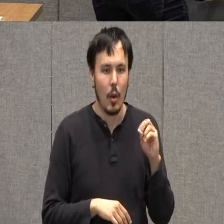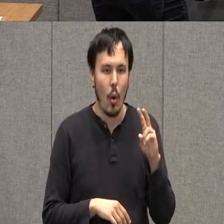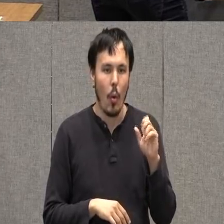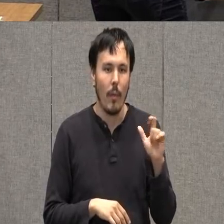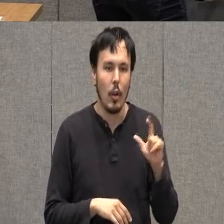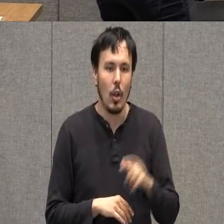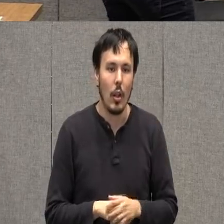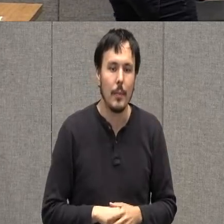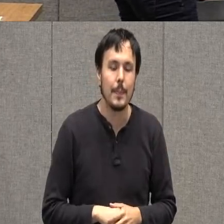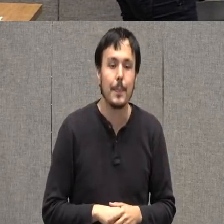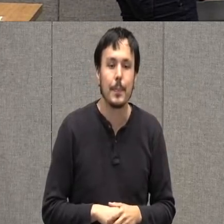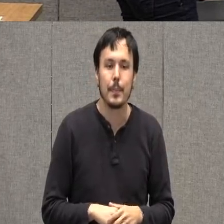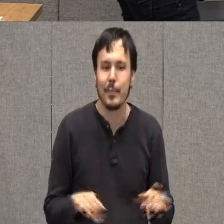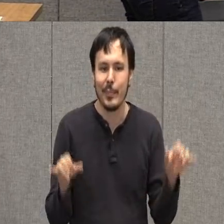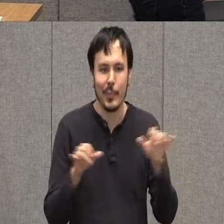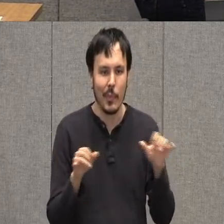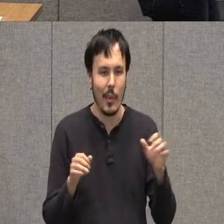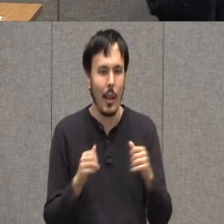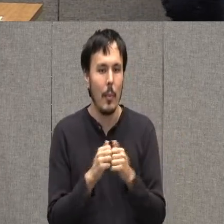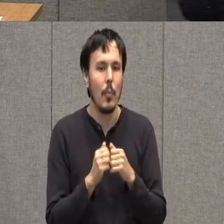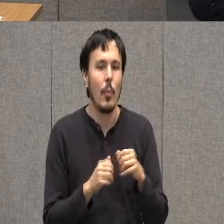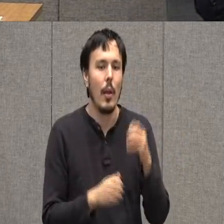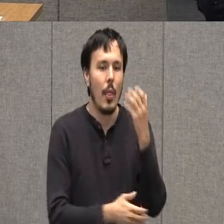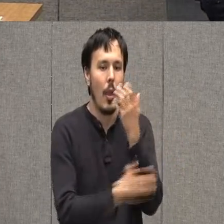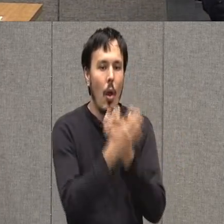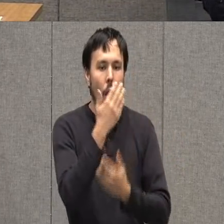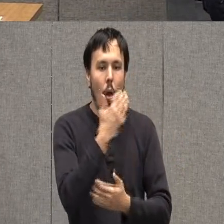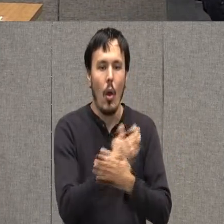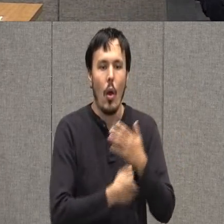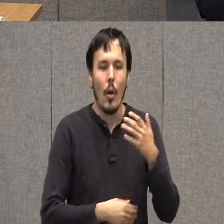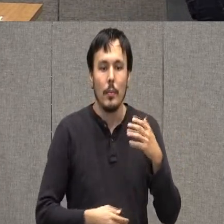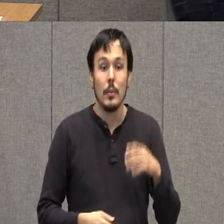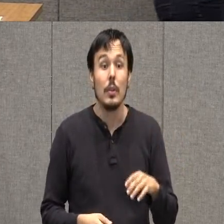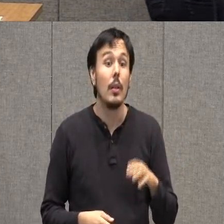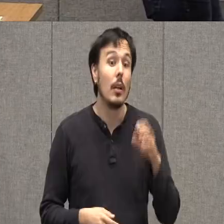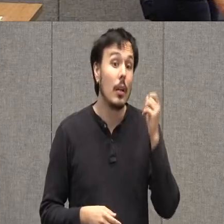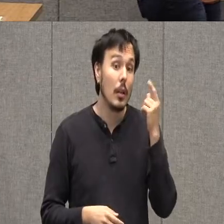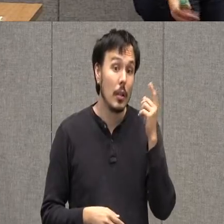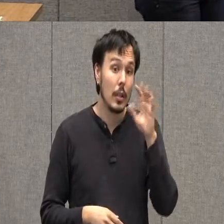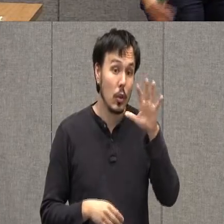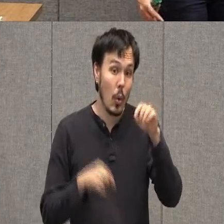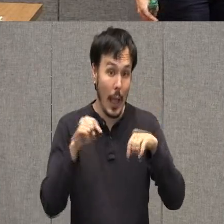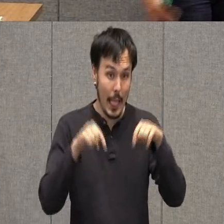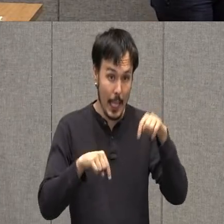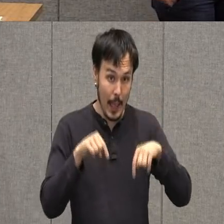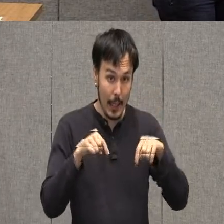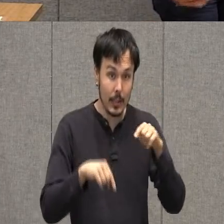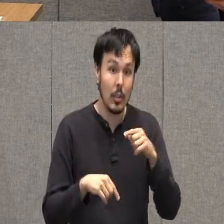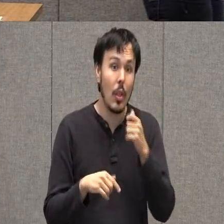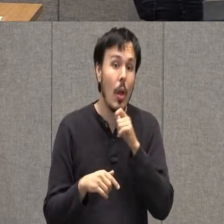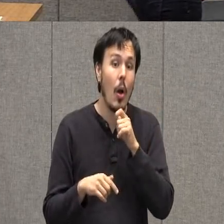just like we were doing for the arms, except your legs are thicker than your arms 'cause they have to keep you up. They keep you sturdy.